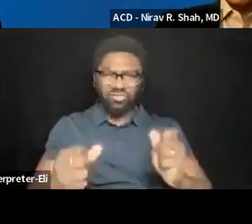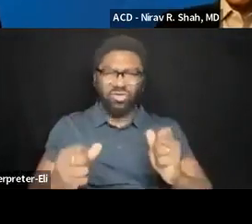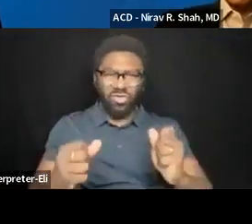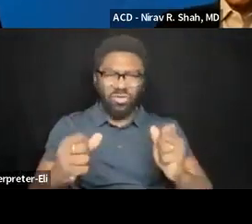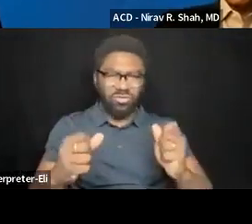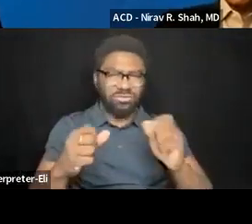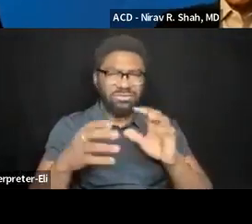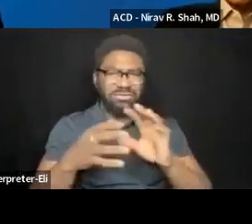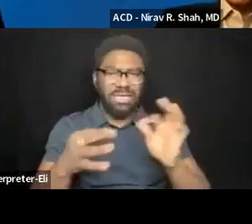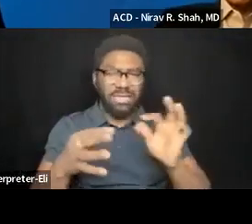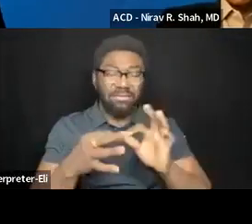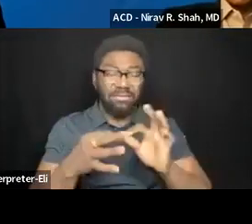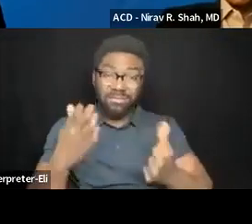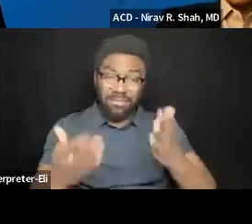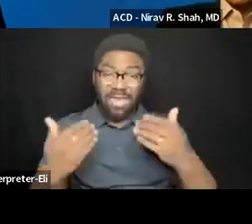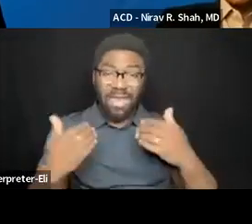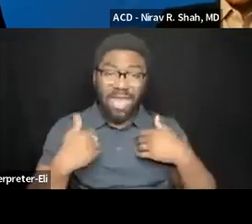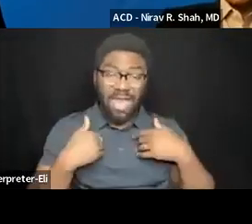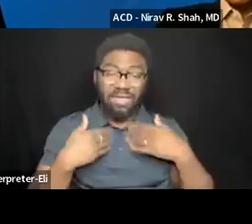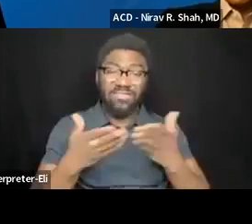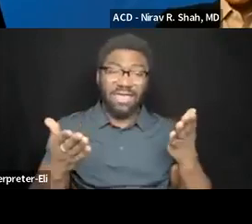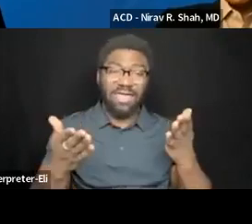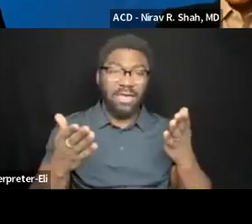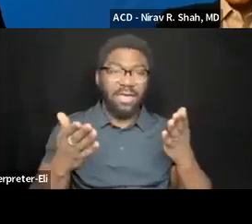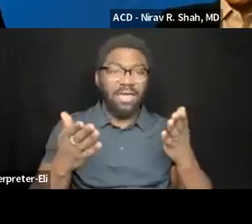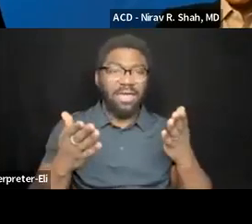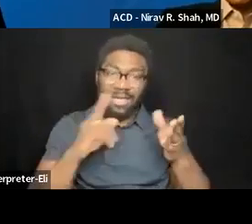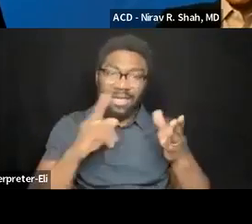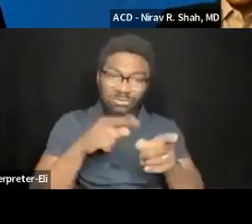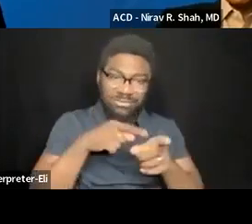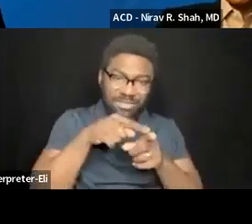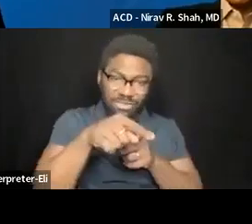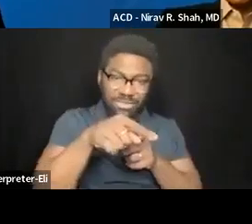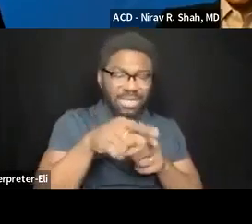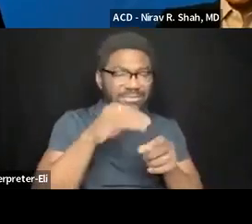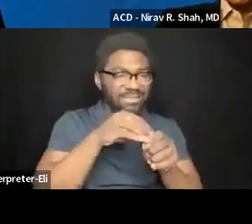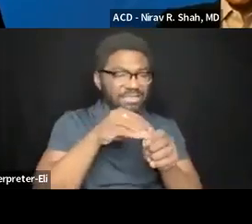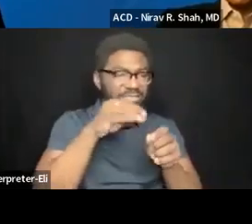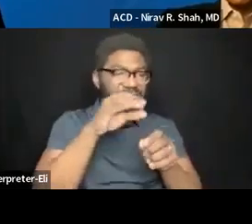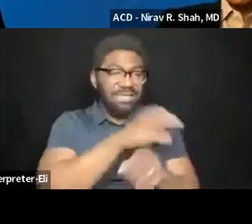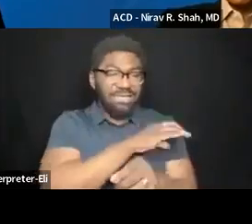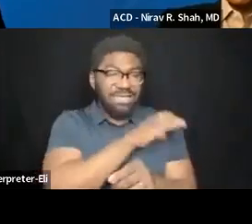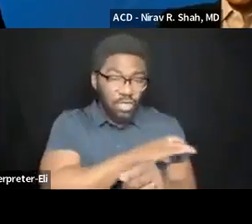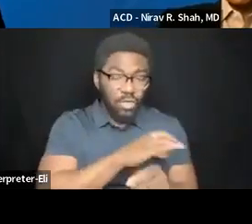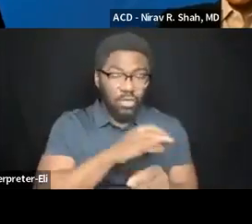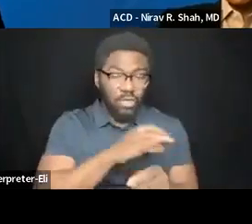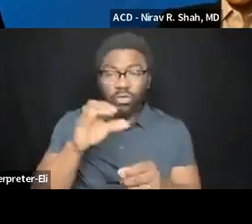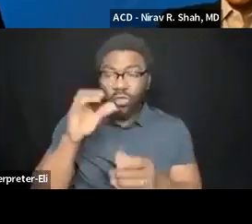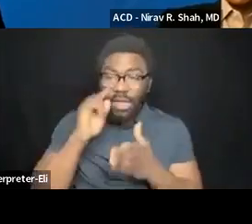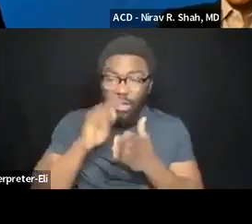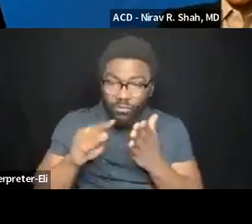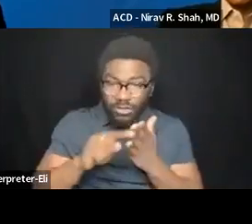that are going on in the clinical lab space and in the research space where you might not want all